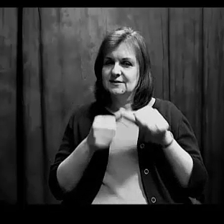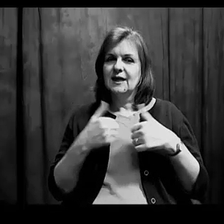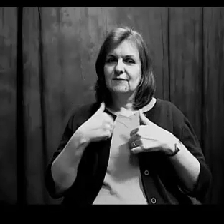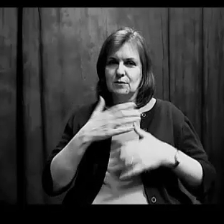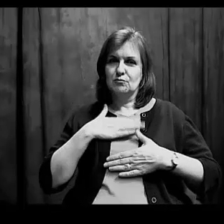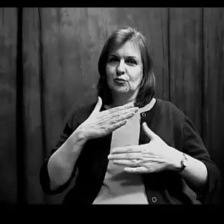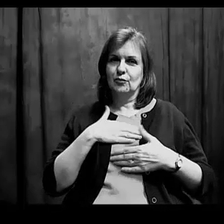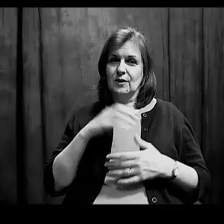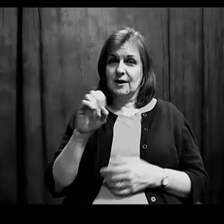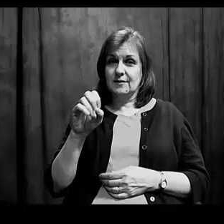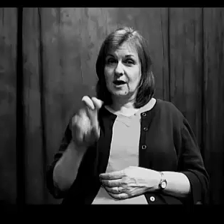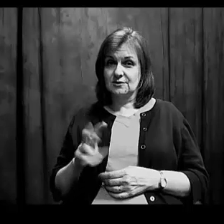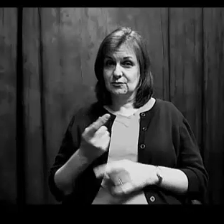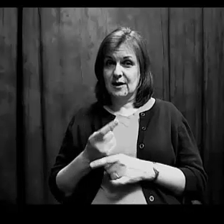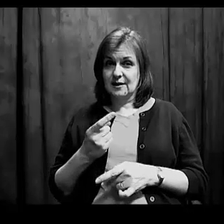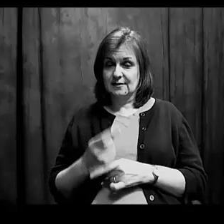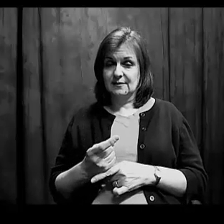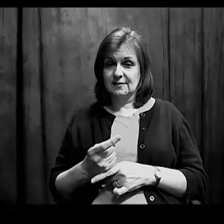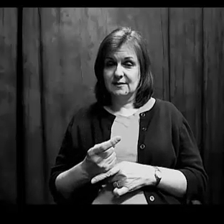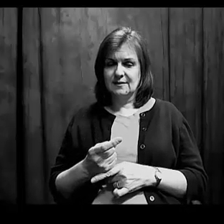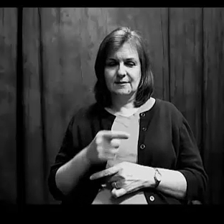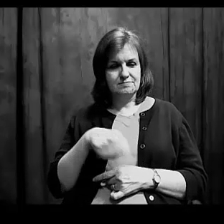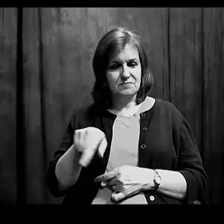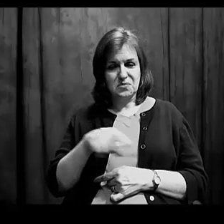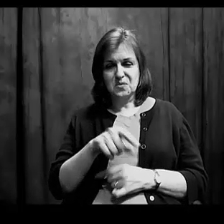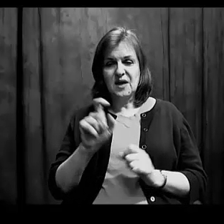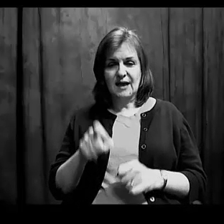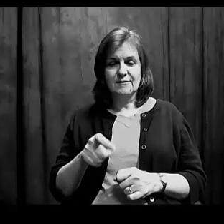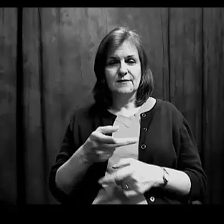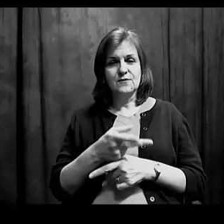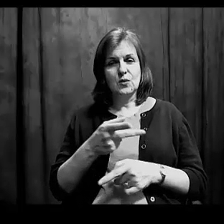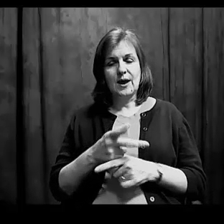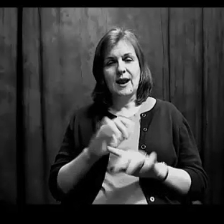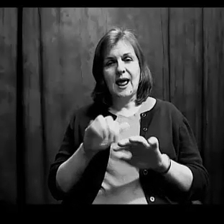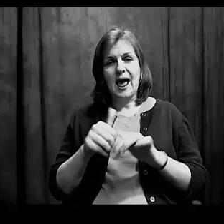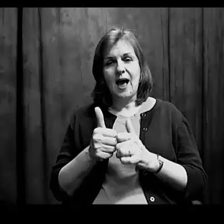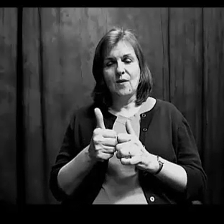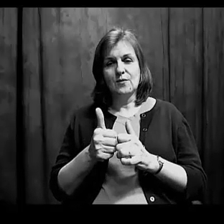in oxygen - they are still going to have to find a way to go through